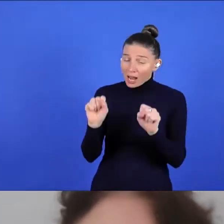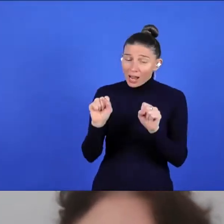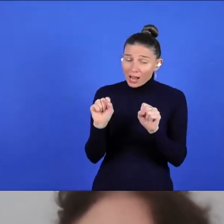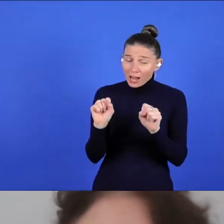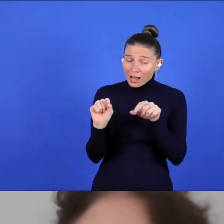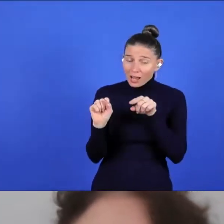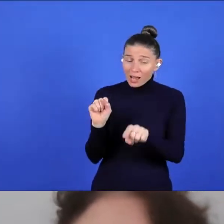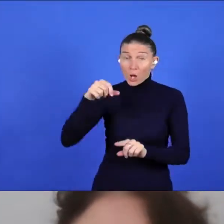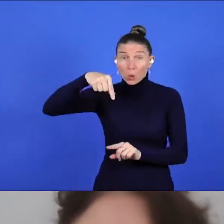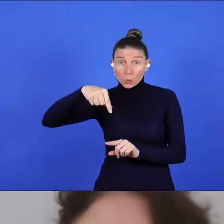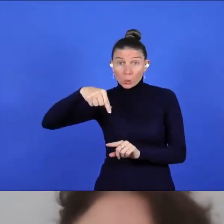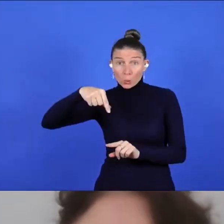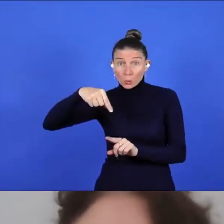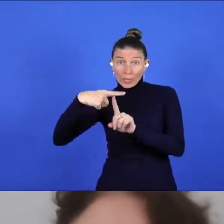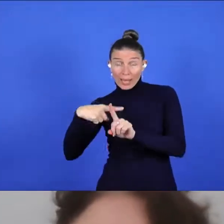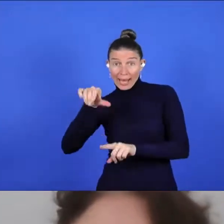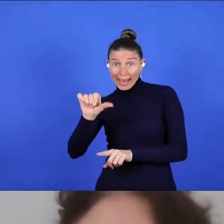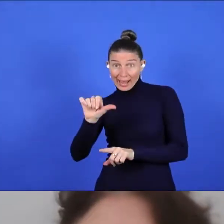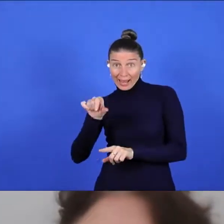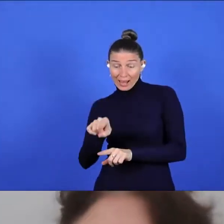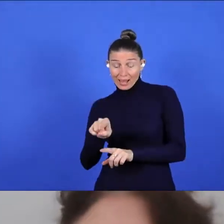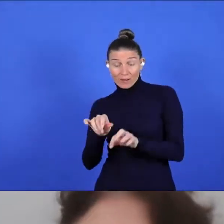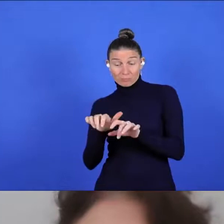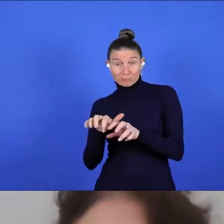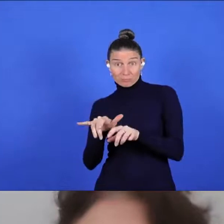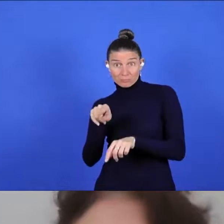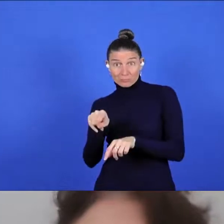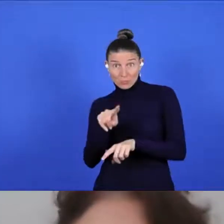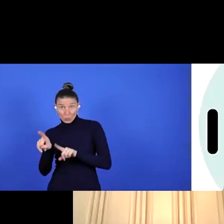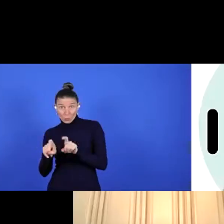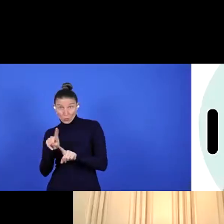that you can ask questions at the Q&A